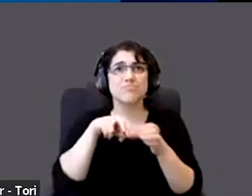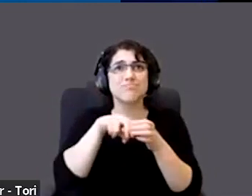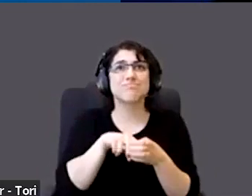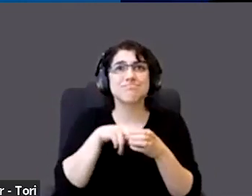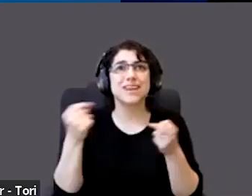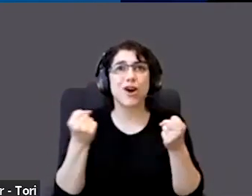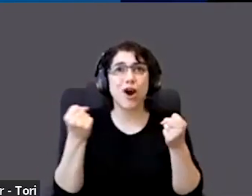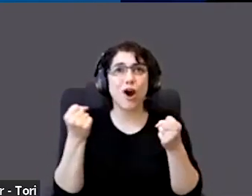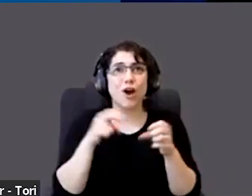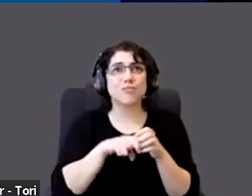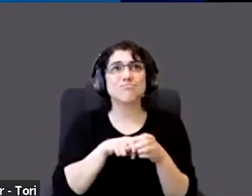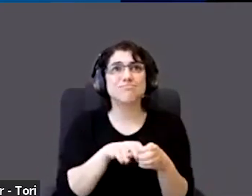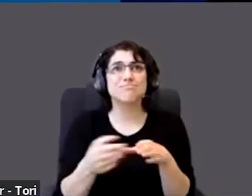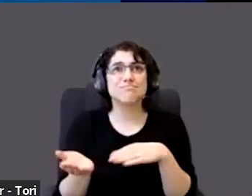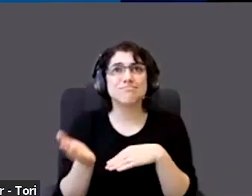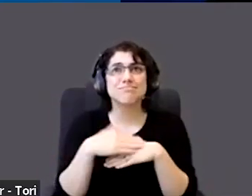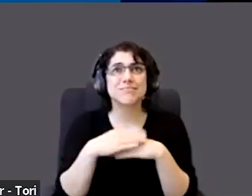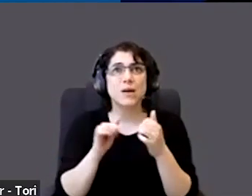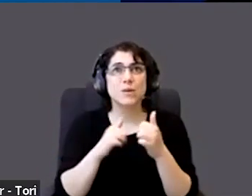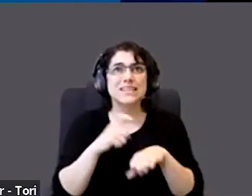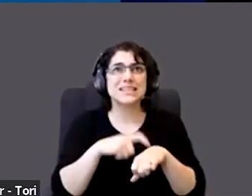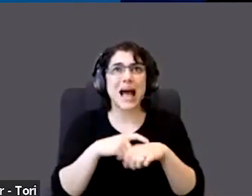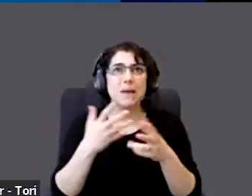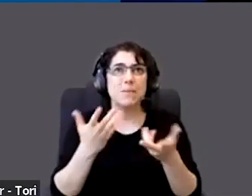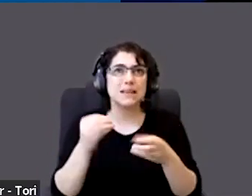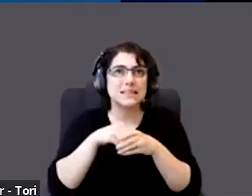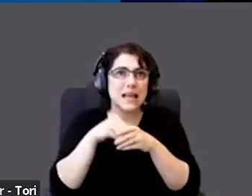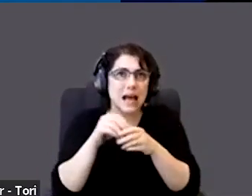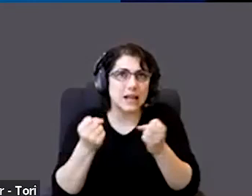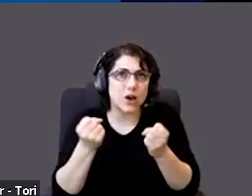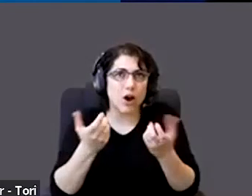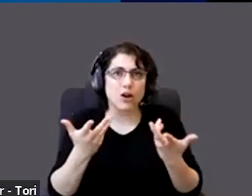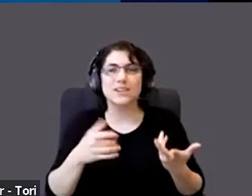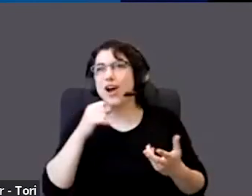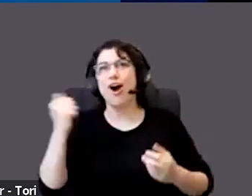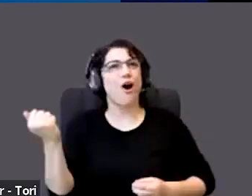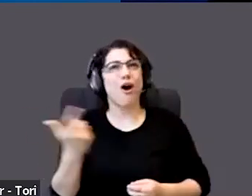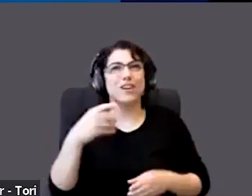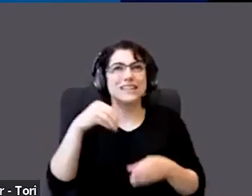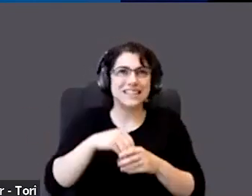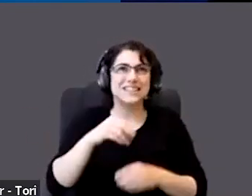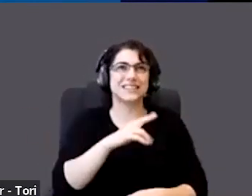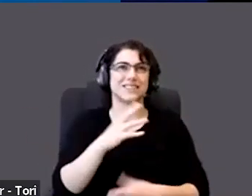And so it's not all going to be in the healthcare system. And I hope that the group can think broadly about that.